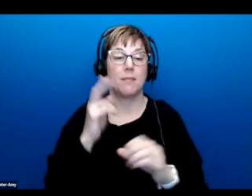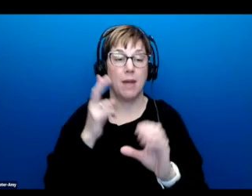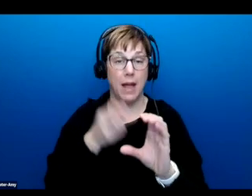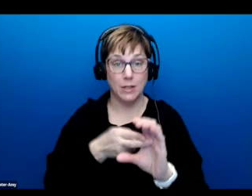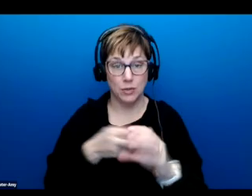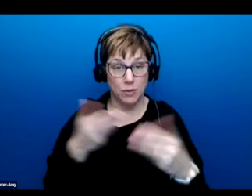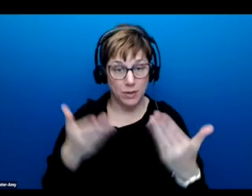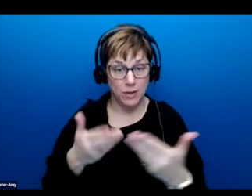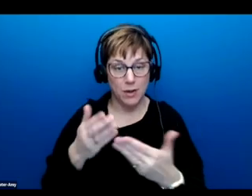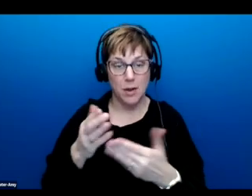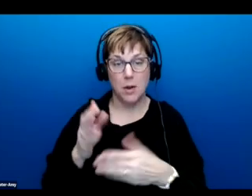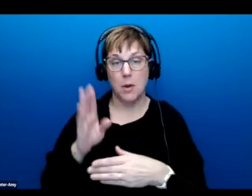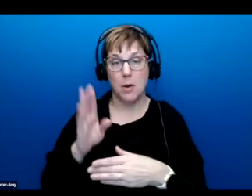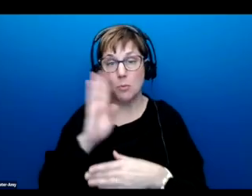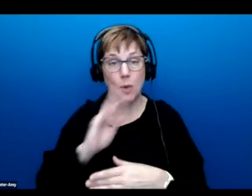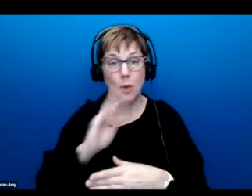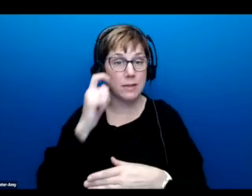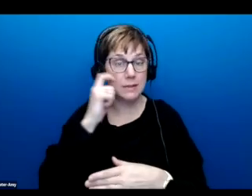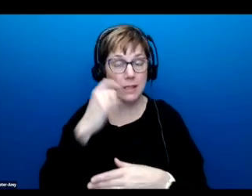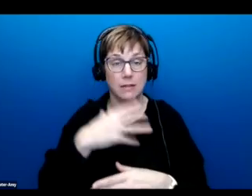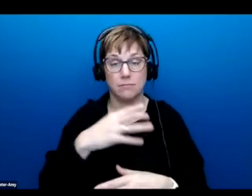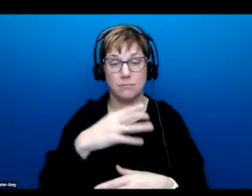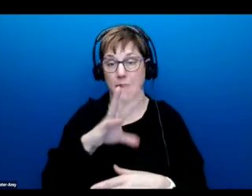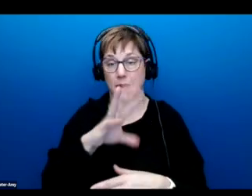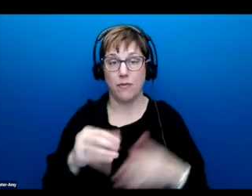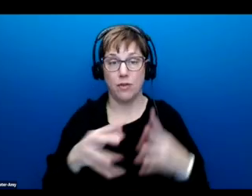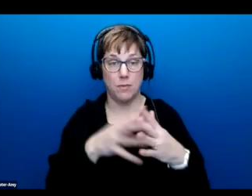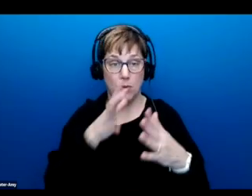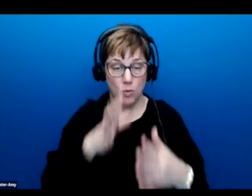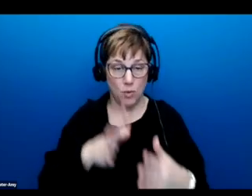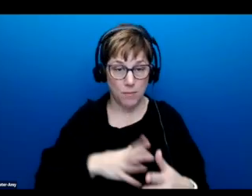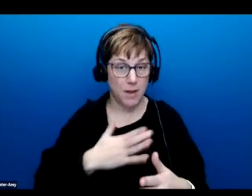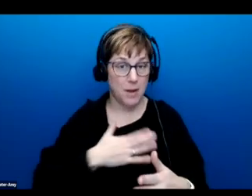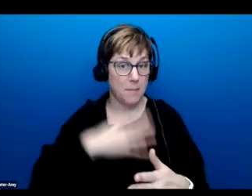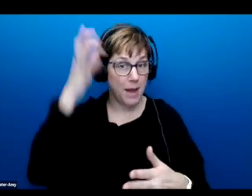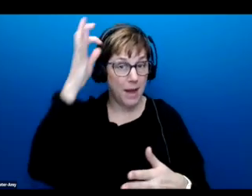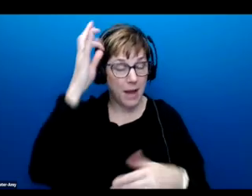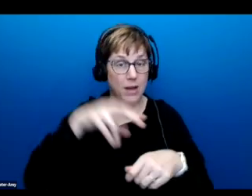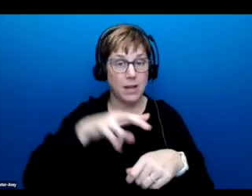a brown skinned African American woman wearing my hair in a natural blowout today.